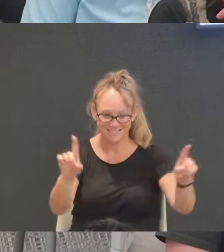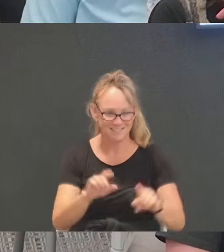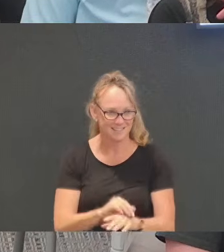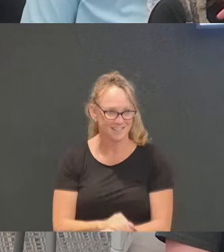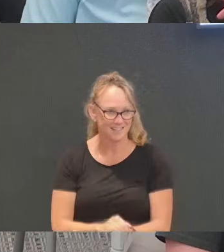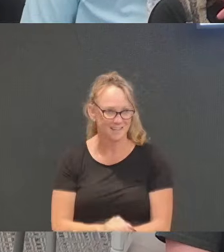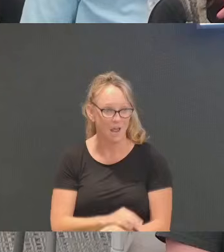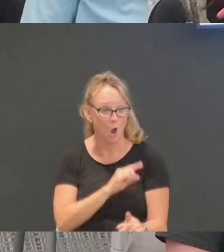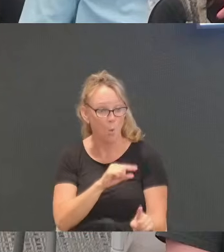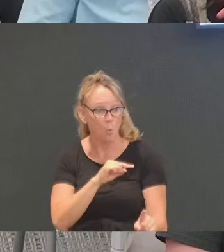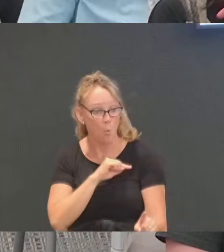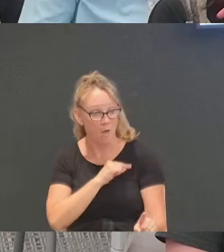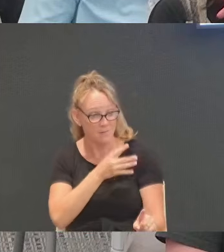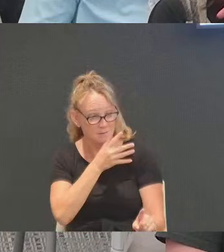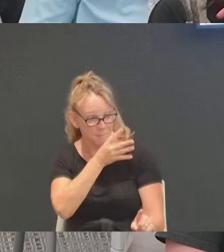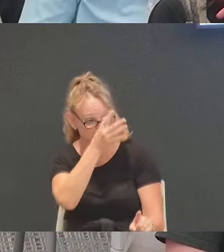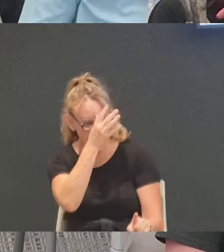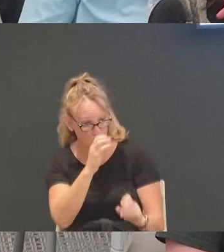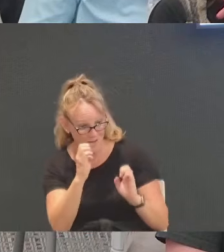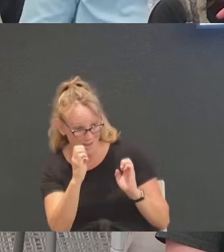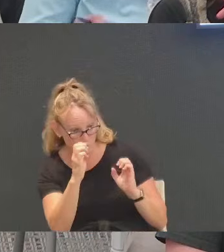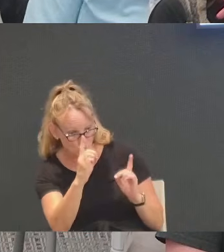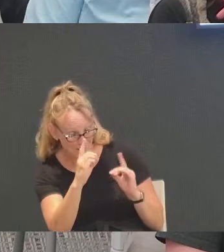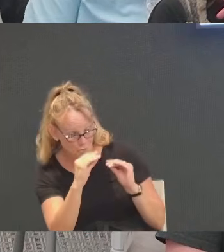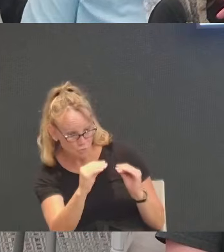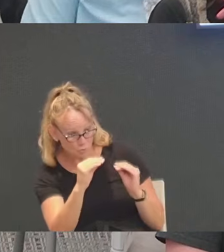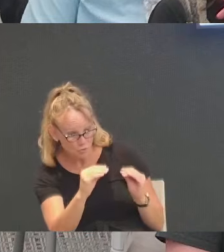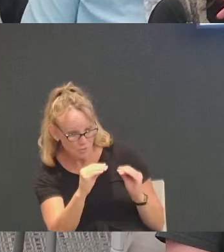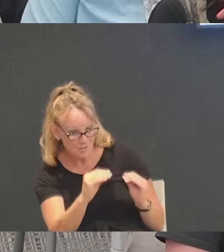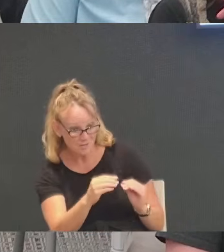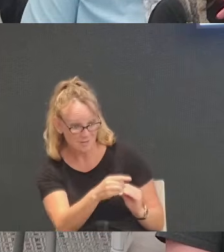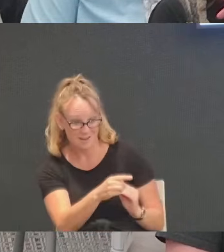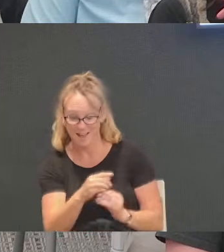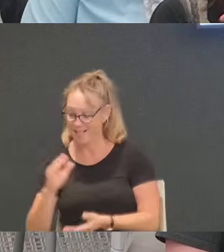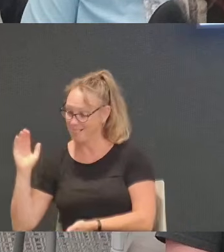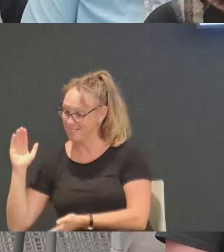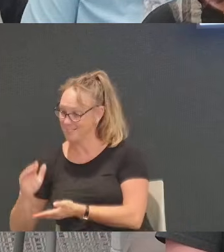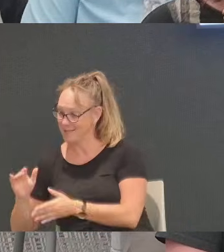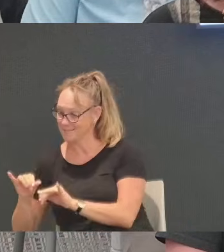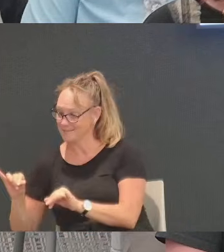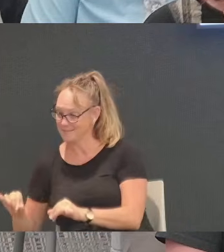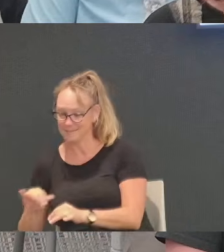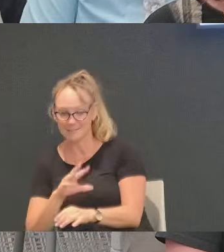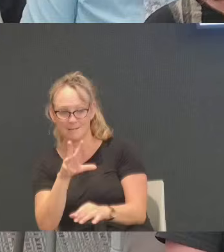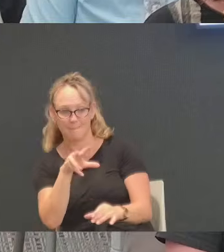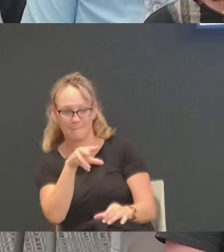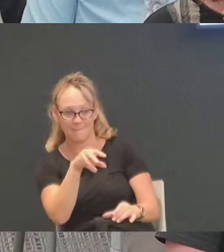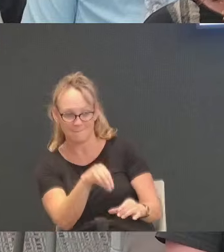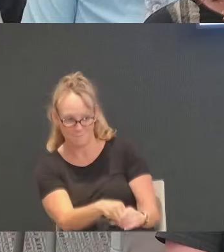education means shorter stays in care and less system involvement. A real return on investment.